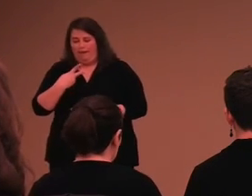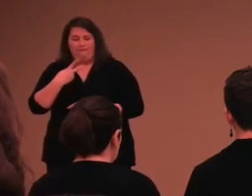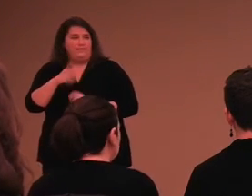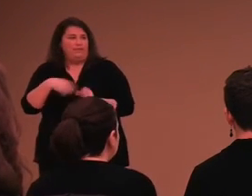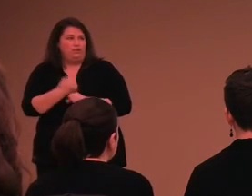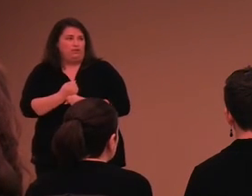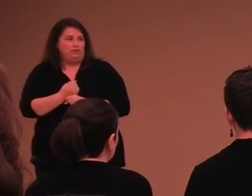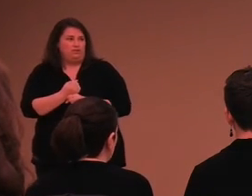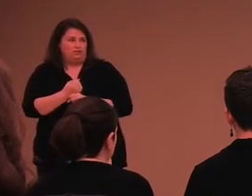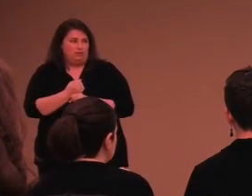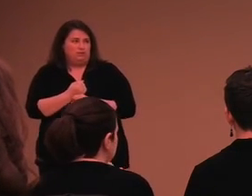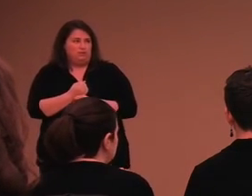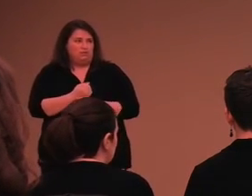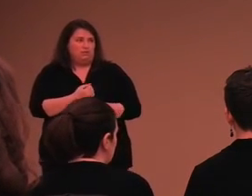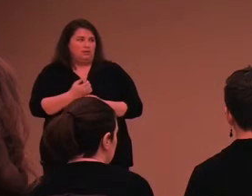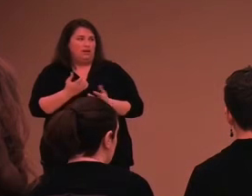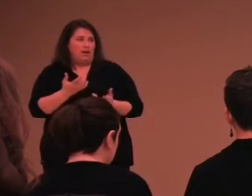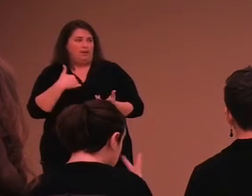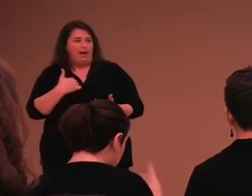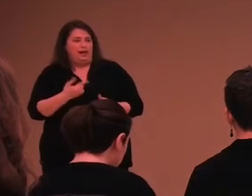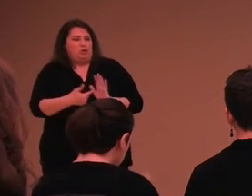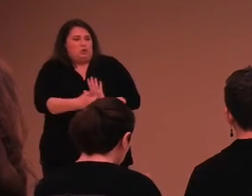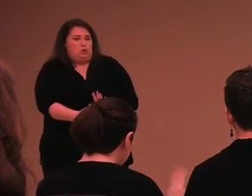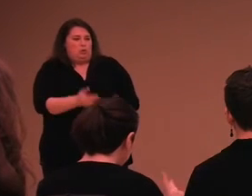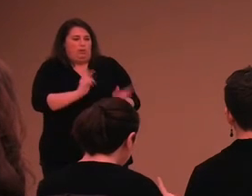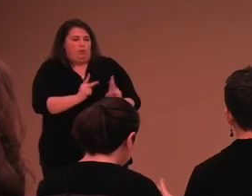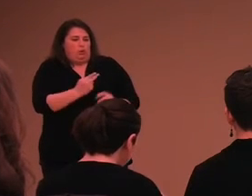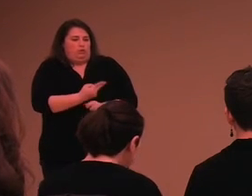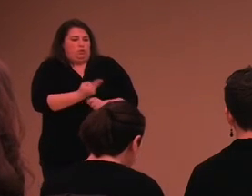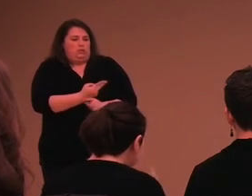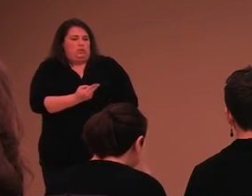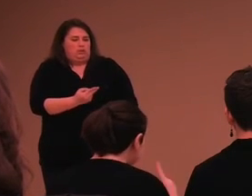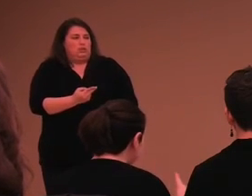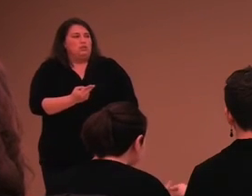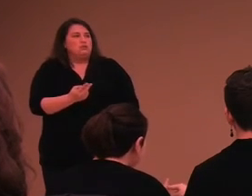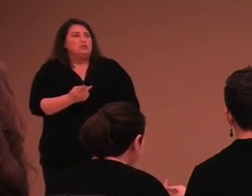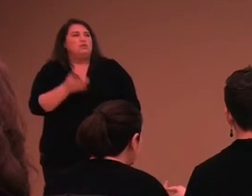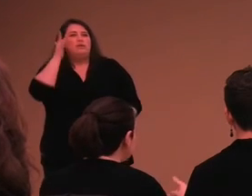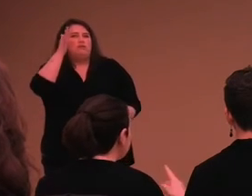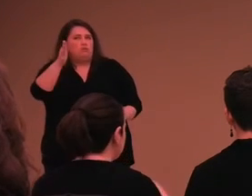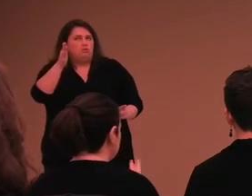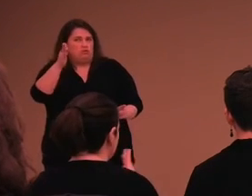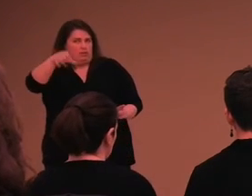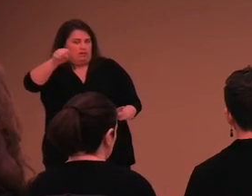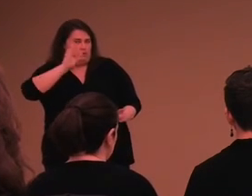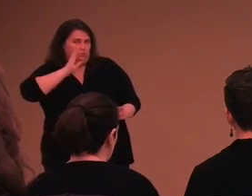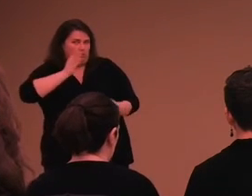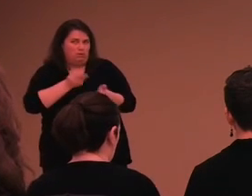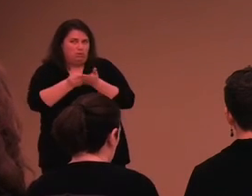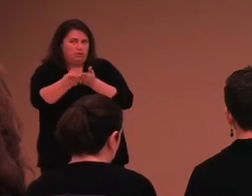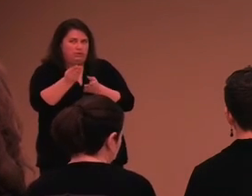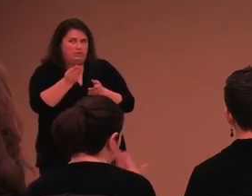We have because I can show that people have used them And that is in the future. I just don't know when we'll actually have those